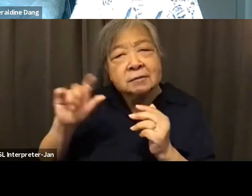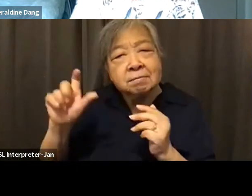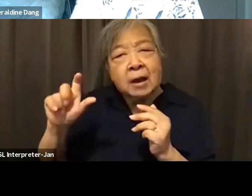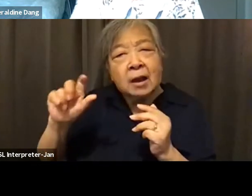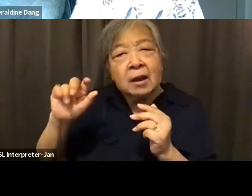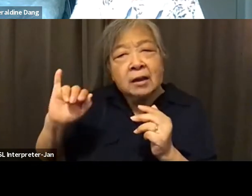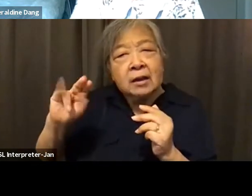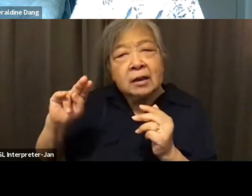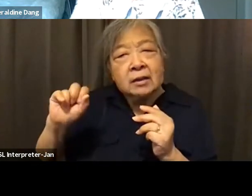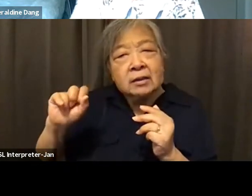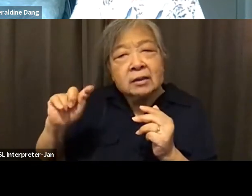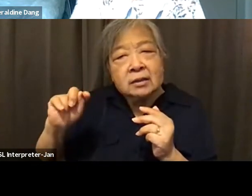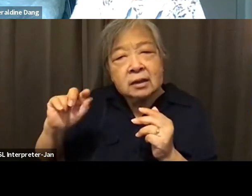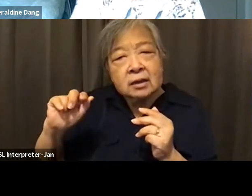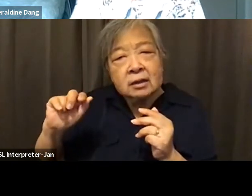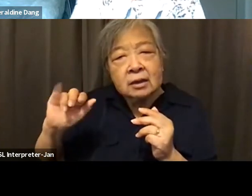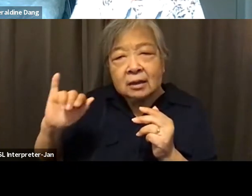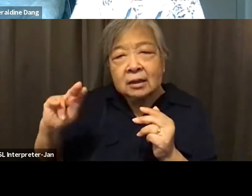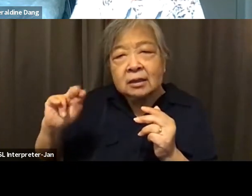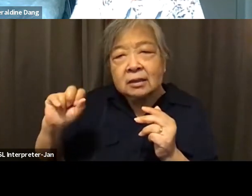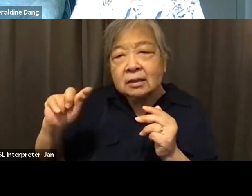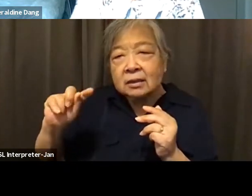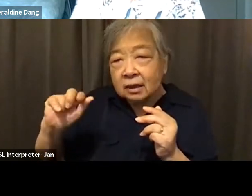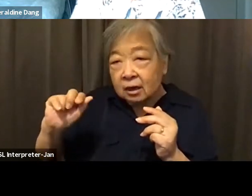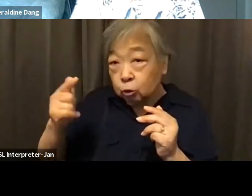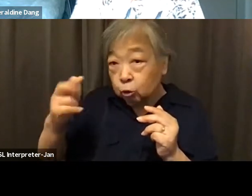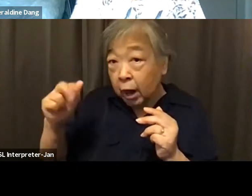Fulbright Noir which was an amazing asset for me.